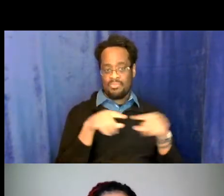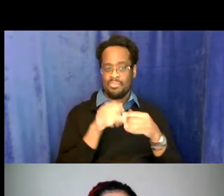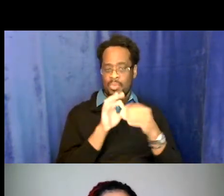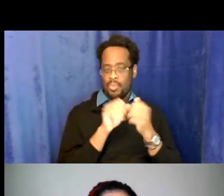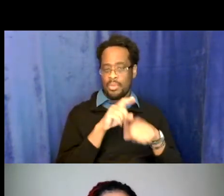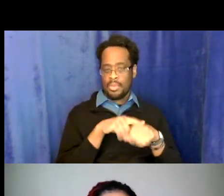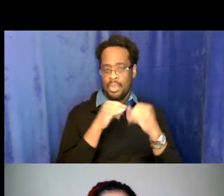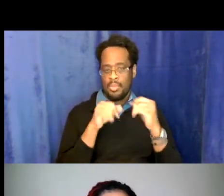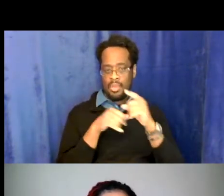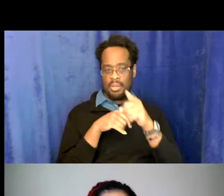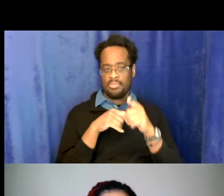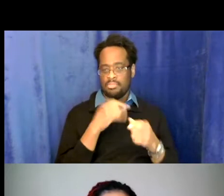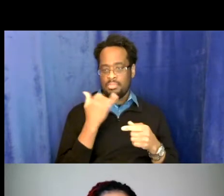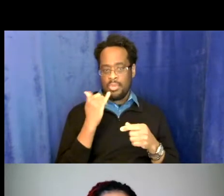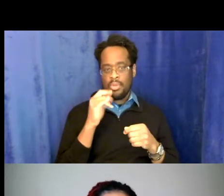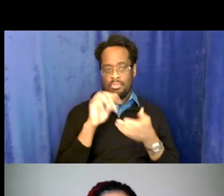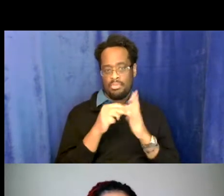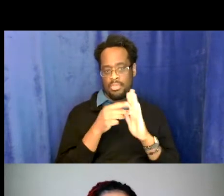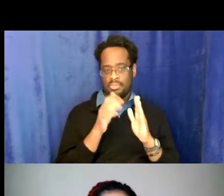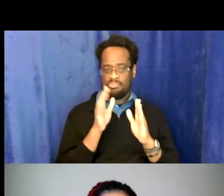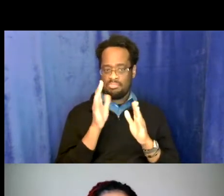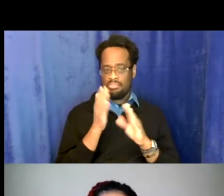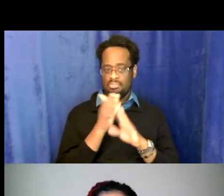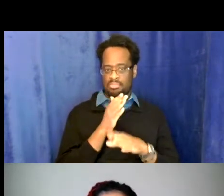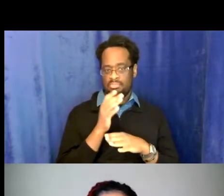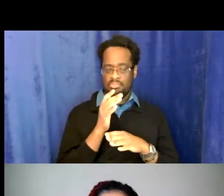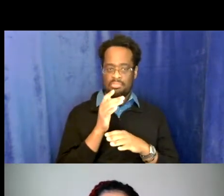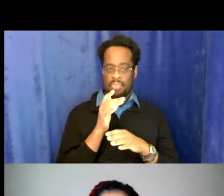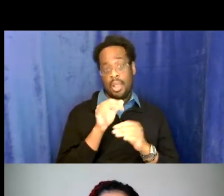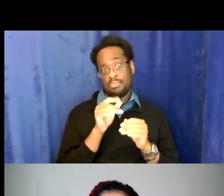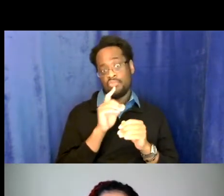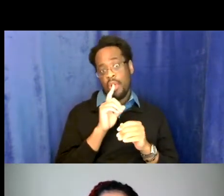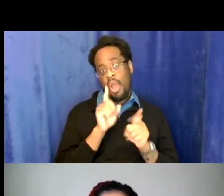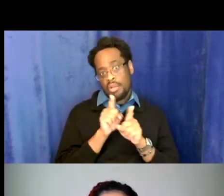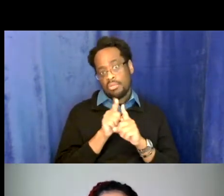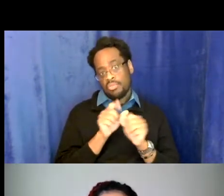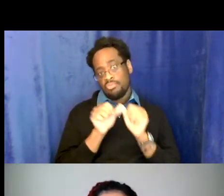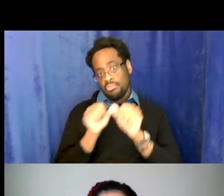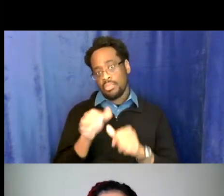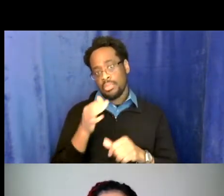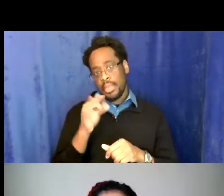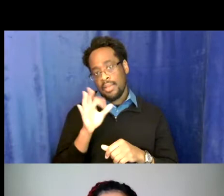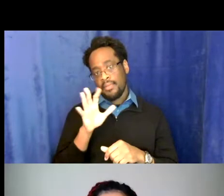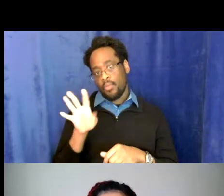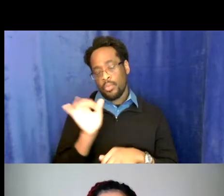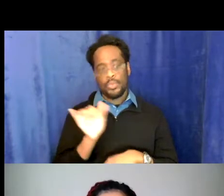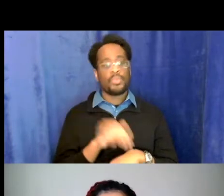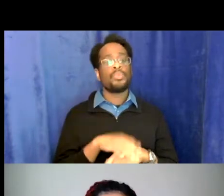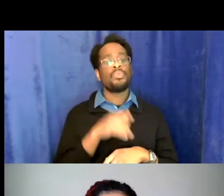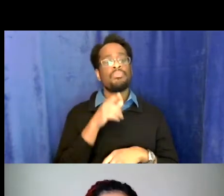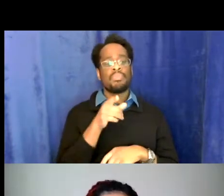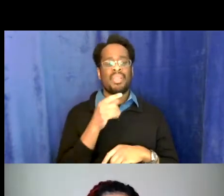Now you see the yellow box and that actually coincides with the timeline so it's con- continued